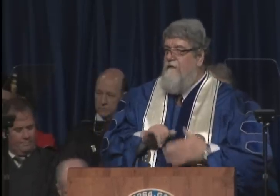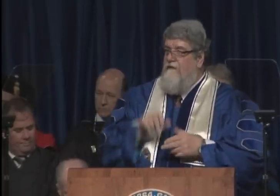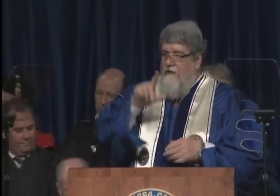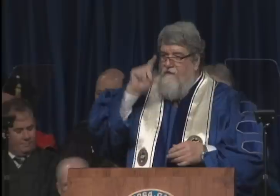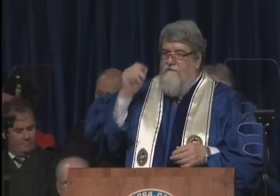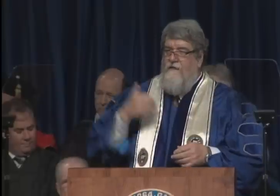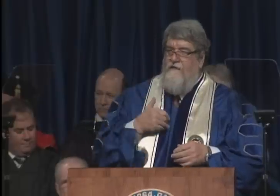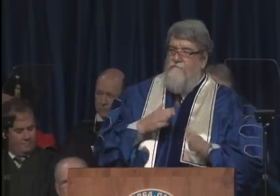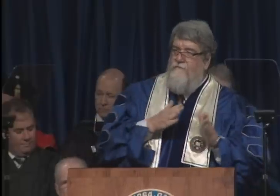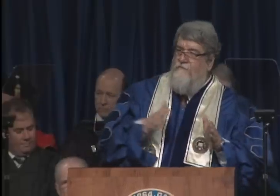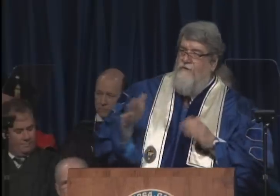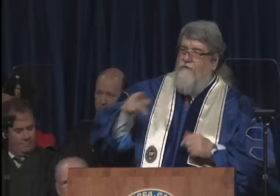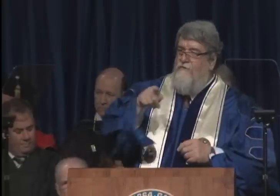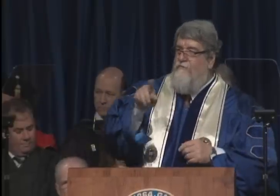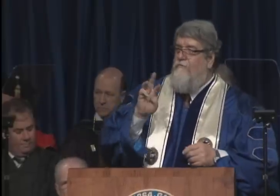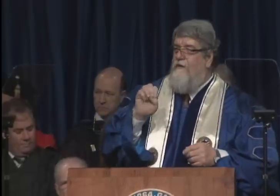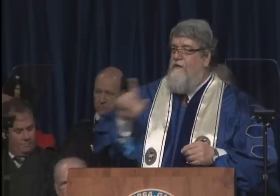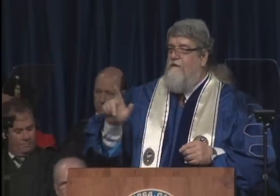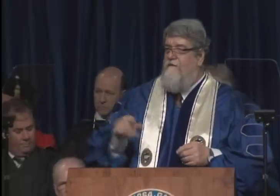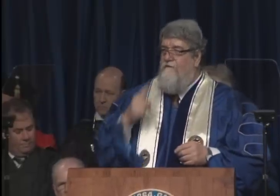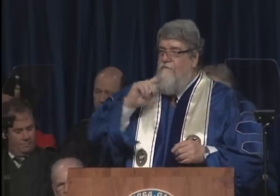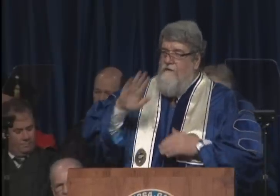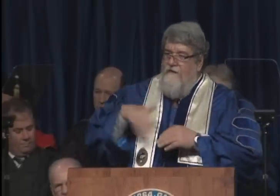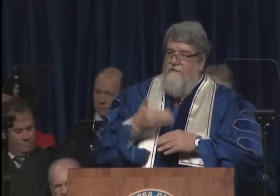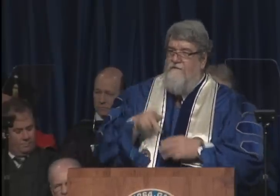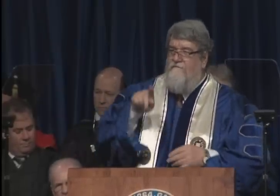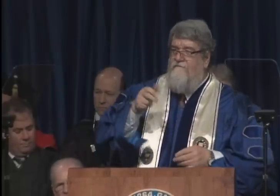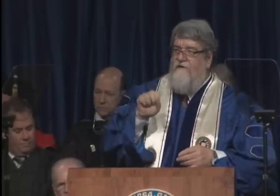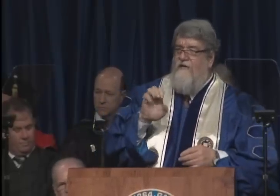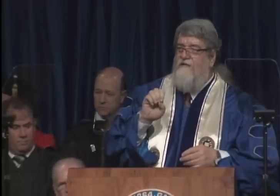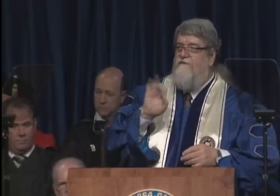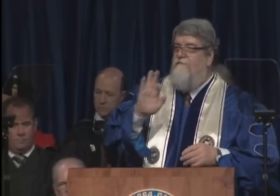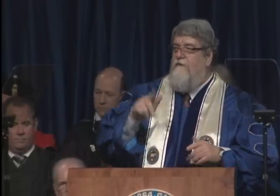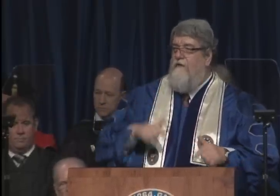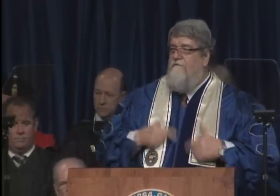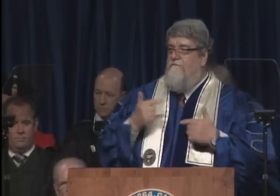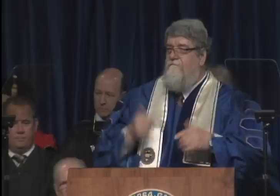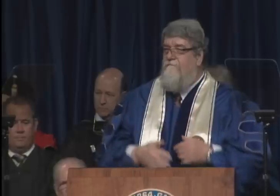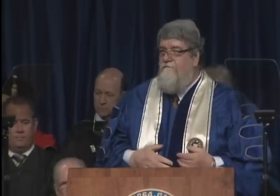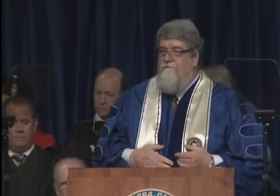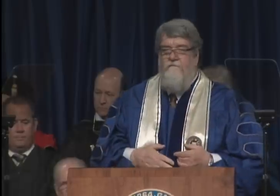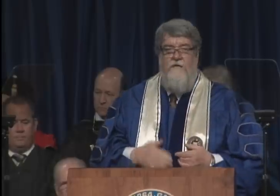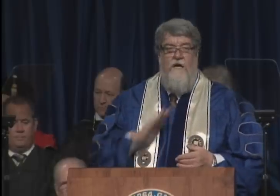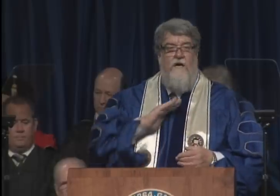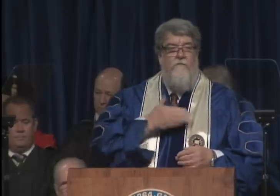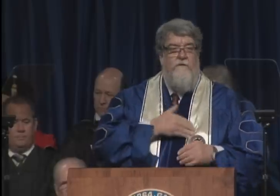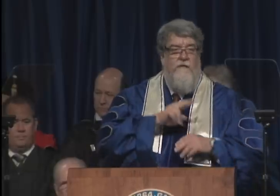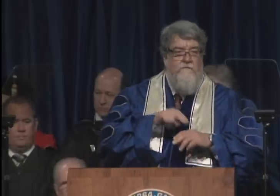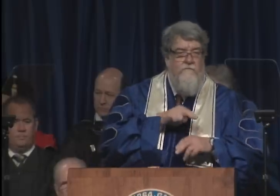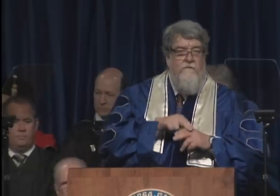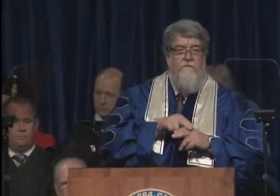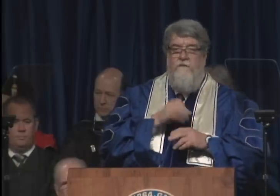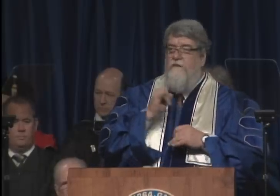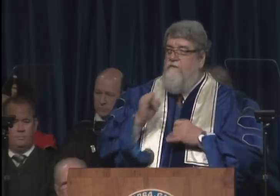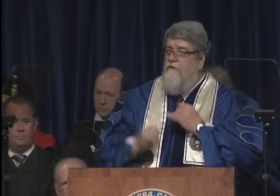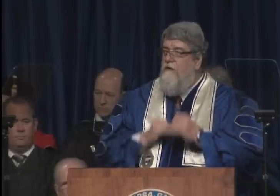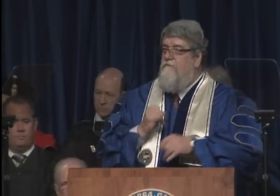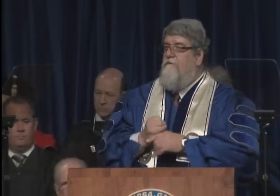Regardless, be confident that Gallaudet has prepared you well for the next phase of your life.